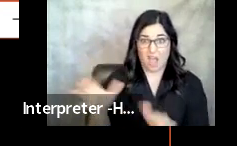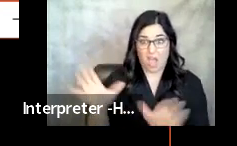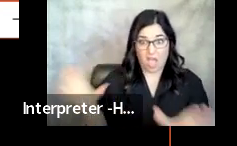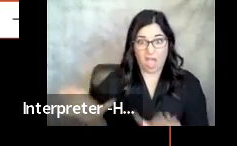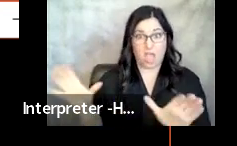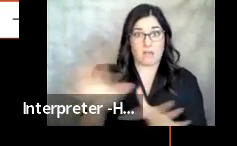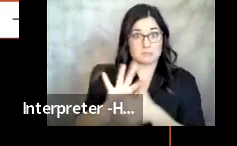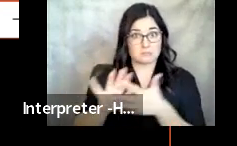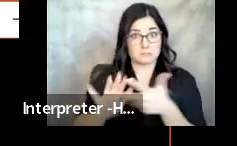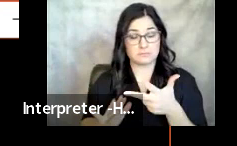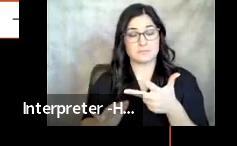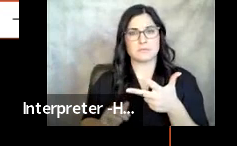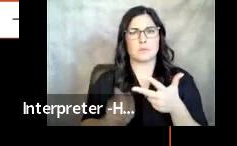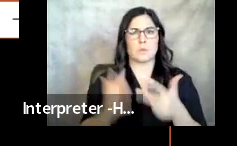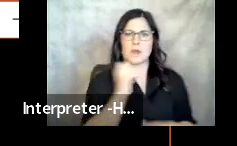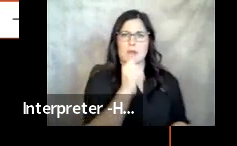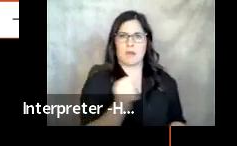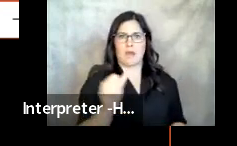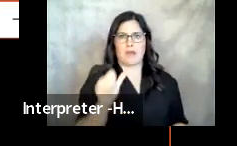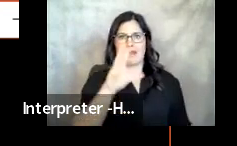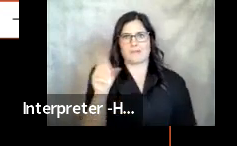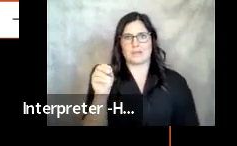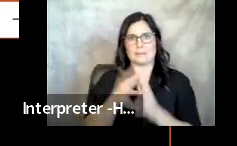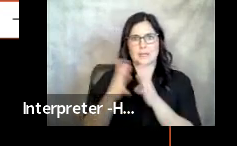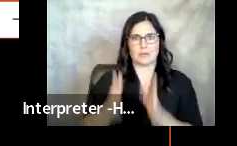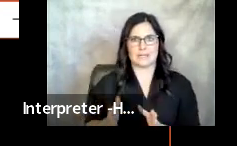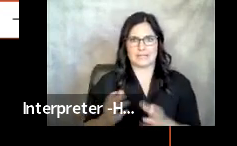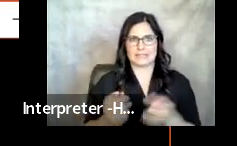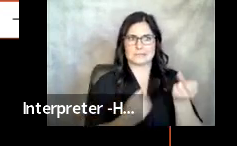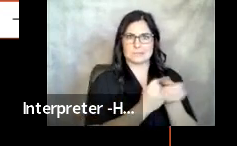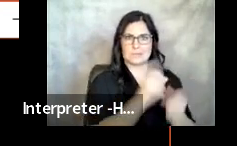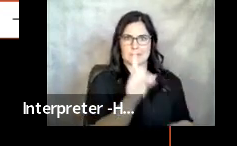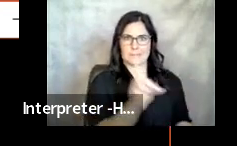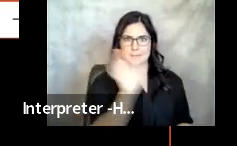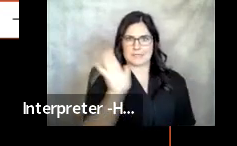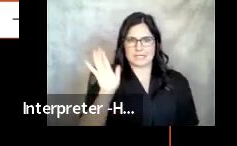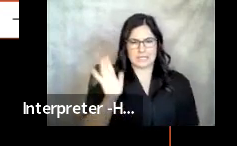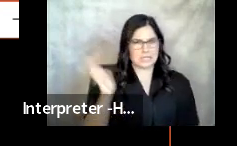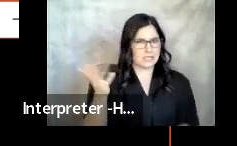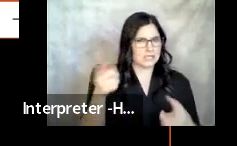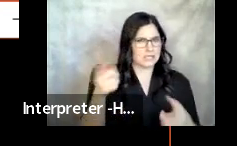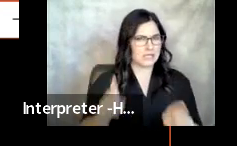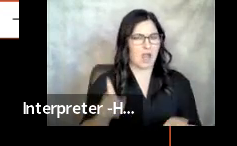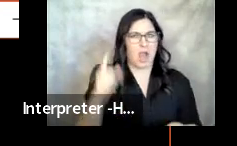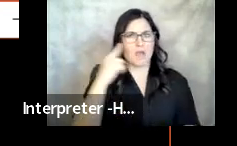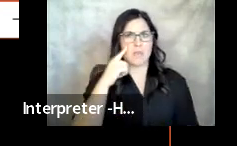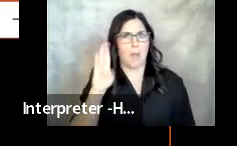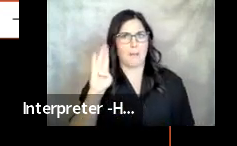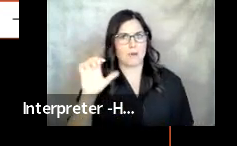I mean, don't most African-Americans today vote for the Democrats? Wasn't Barack Obama a Democrat?